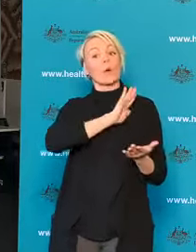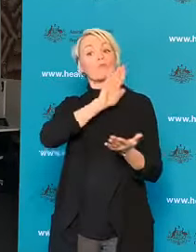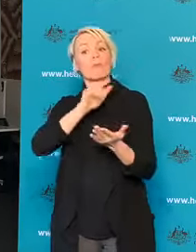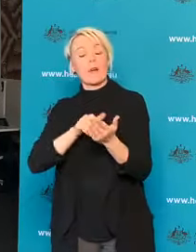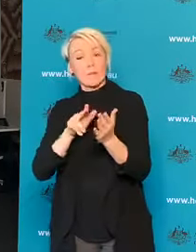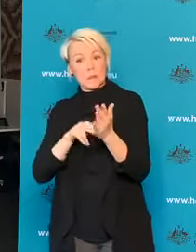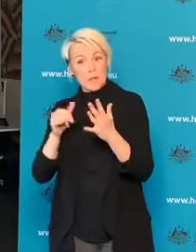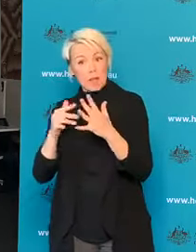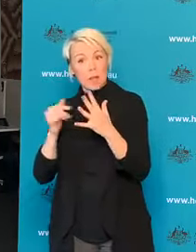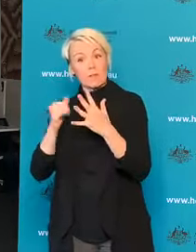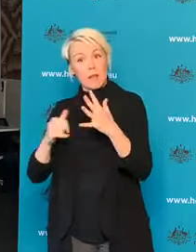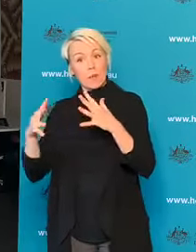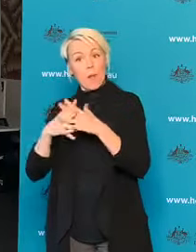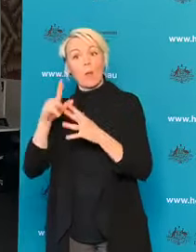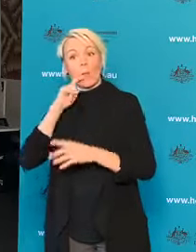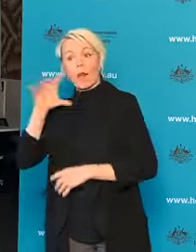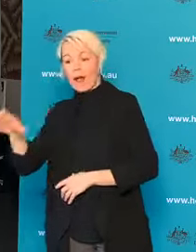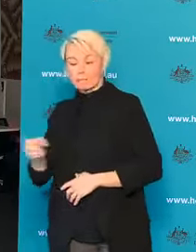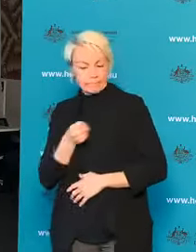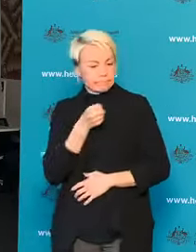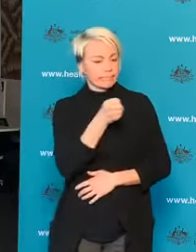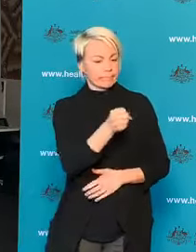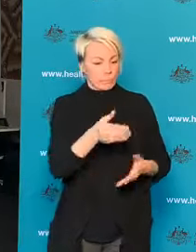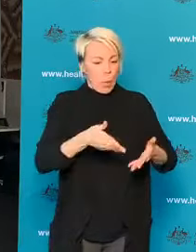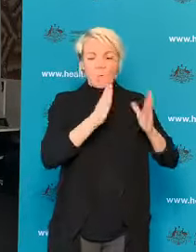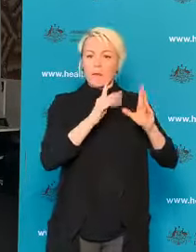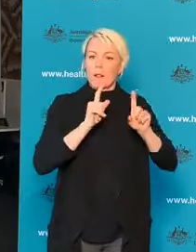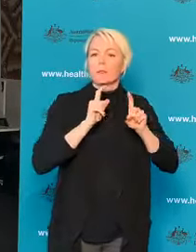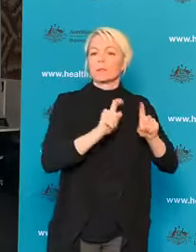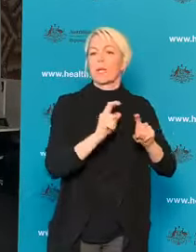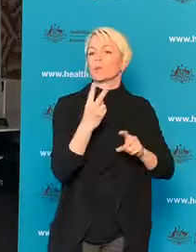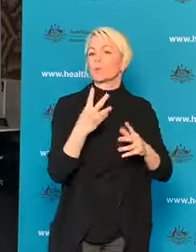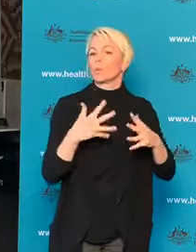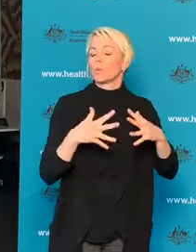and either way, is it in your opinion a proportionate response to the